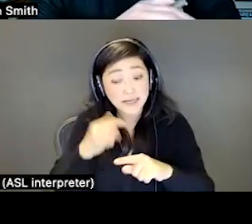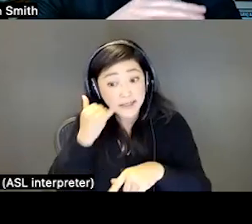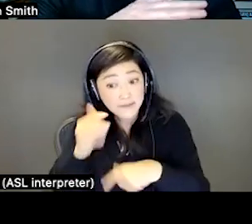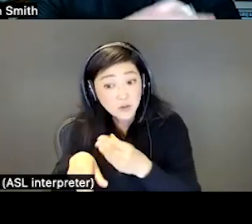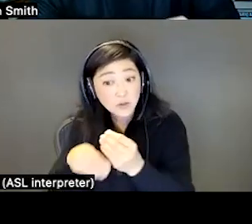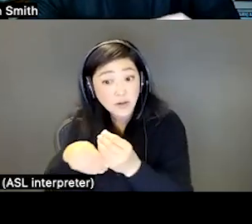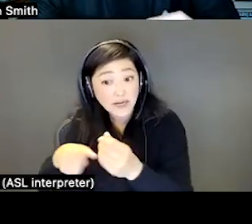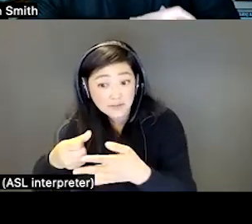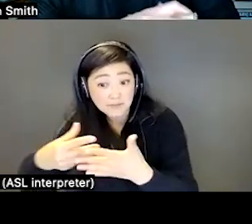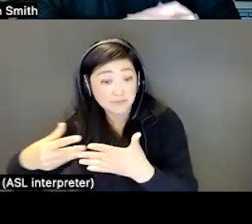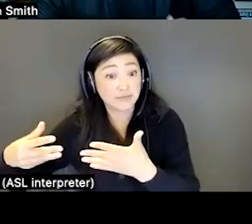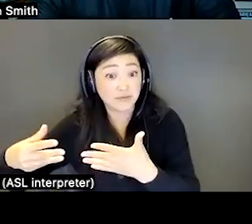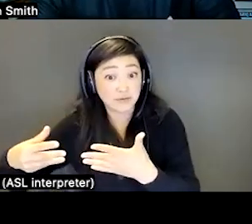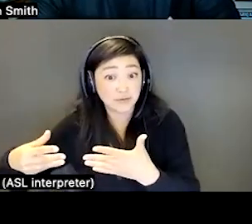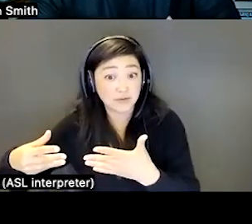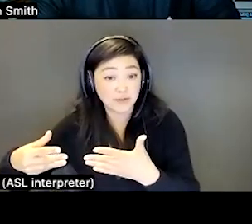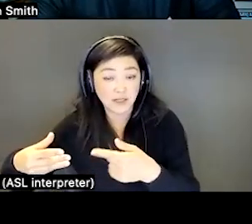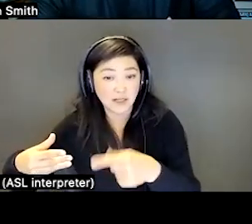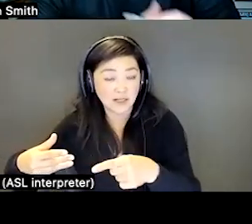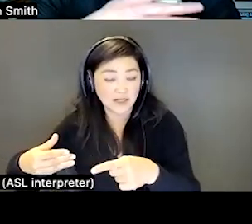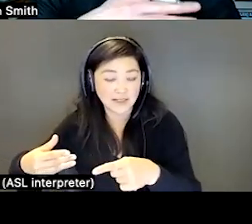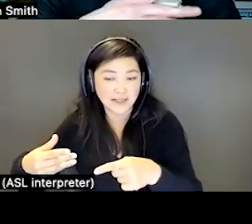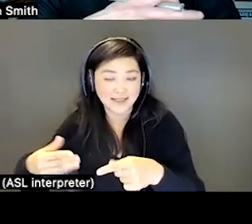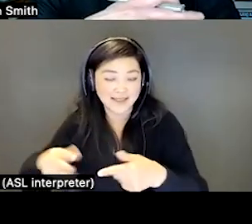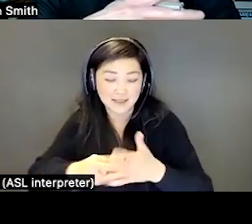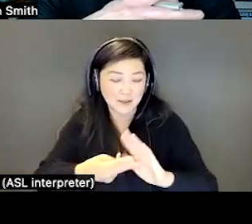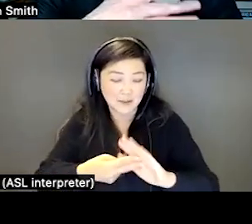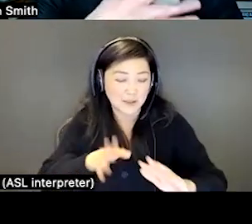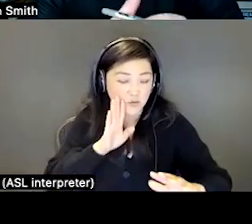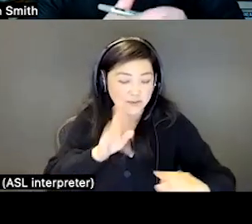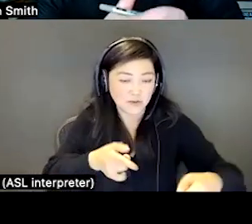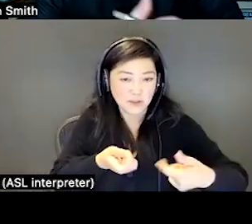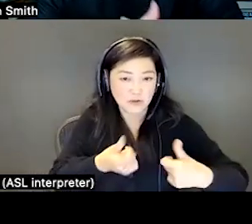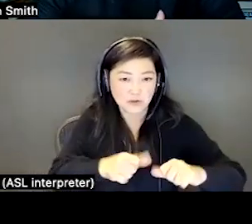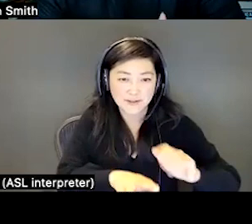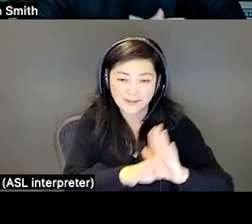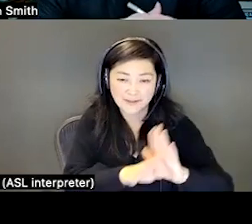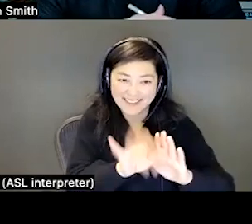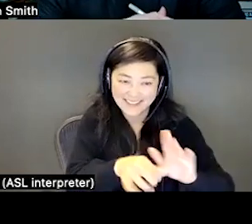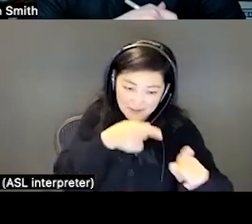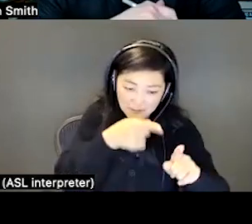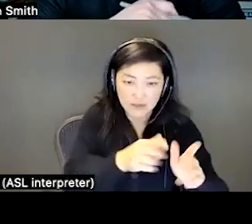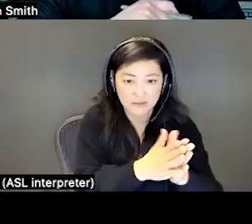really gonna struggle to drill down on that. There is one relating to people with mobility